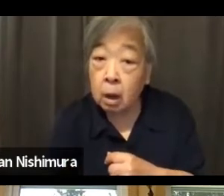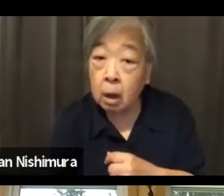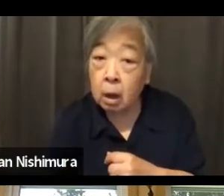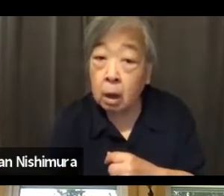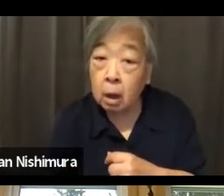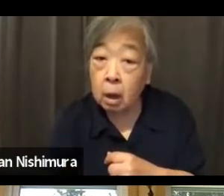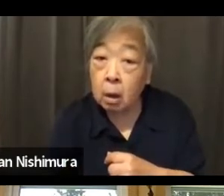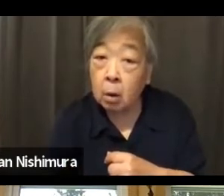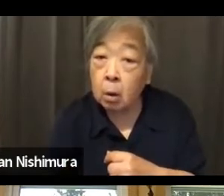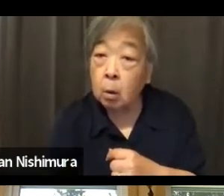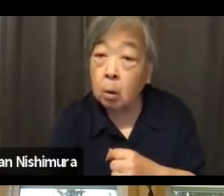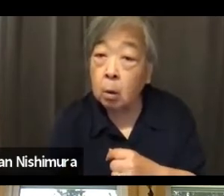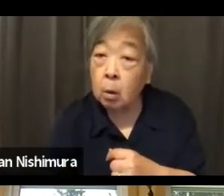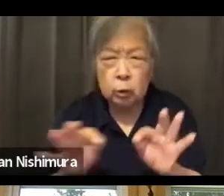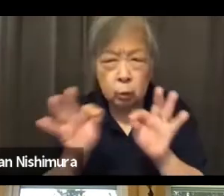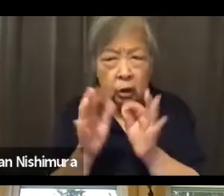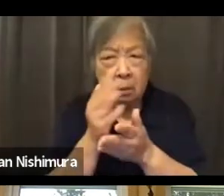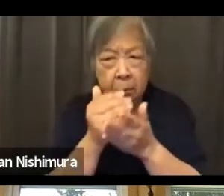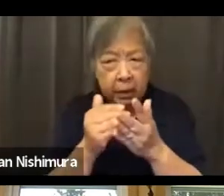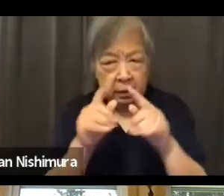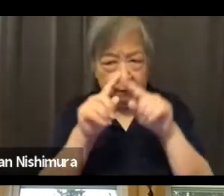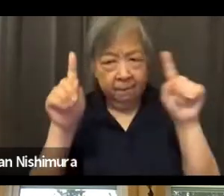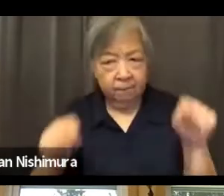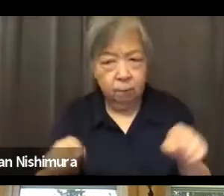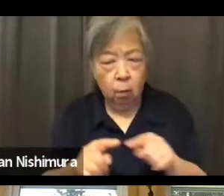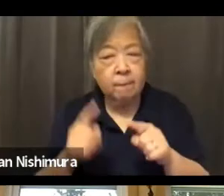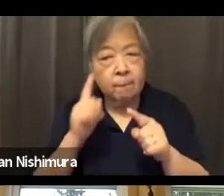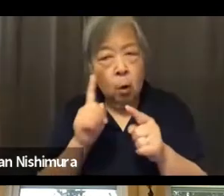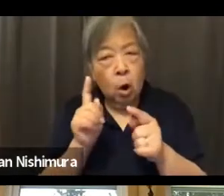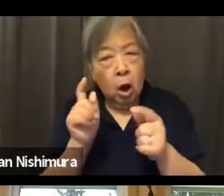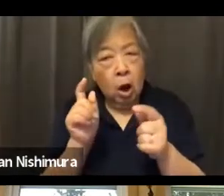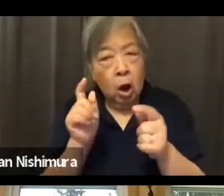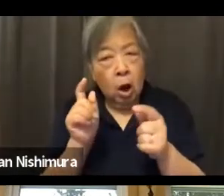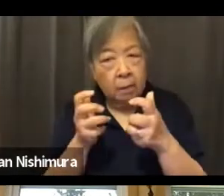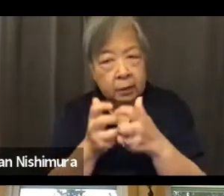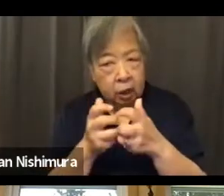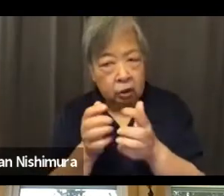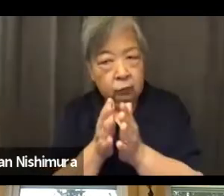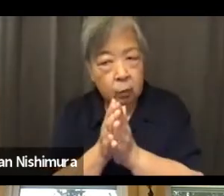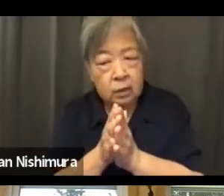There are many different examples of these forms available.